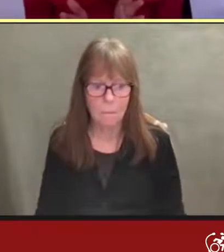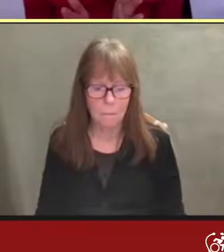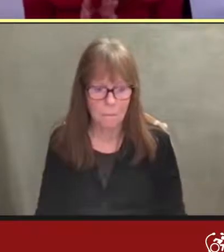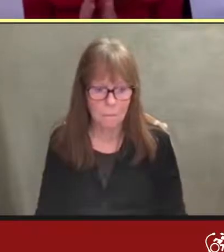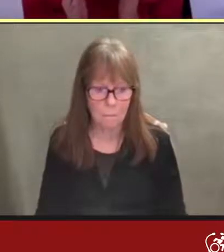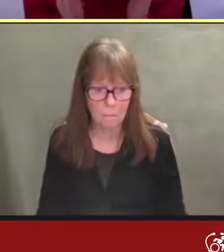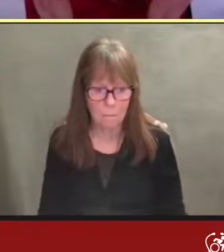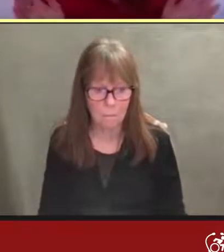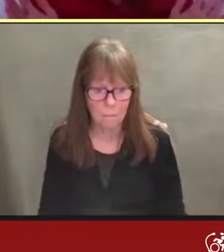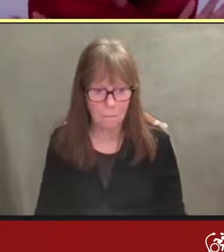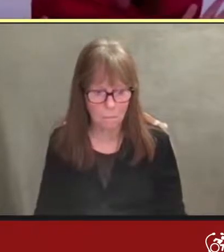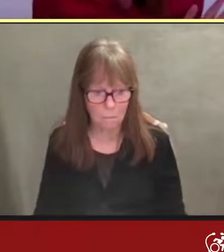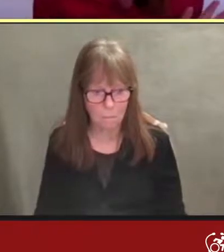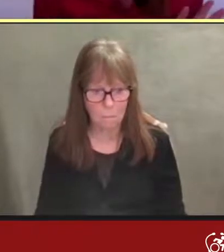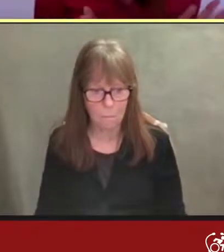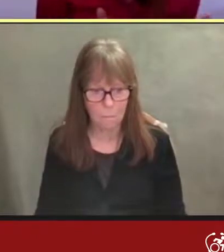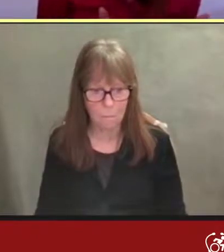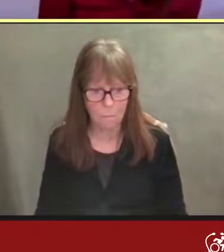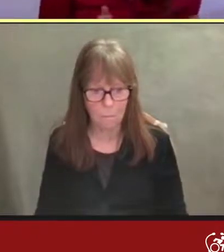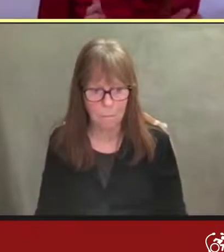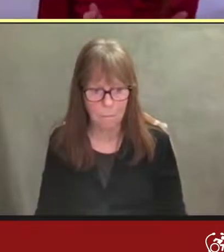transformation could or should look like.